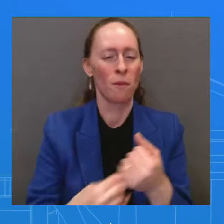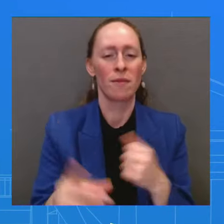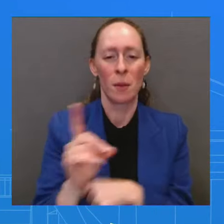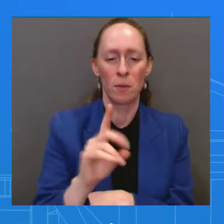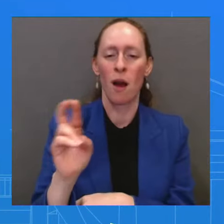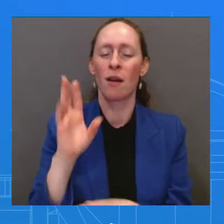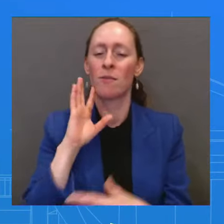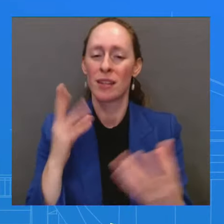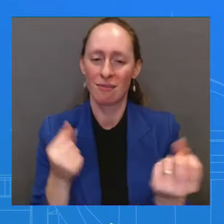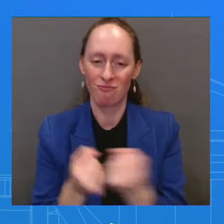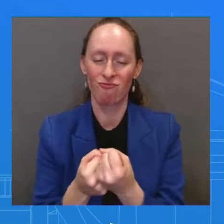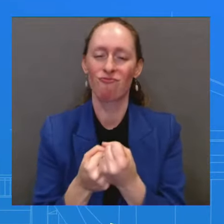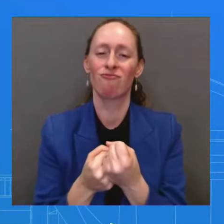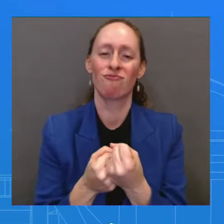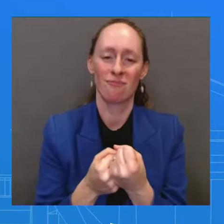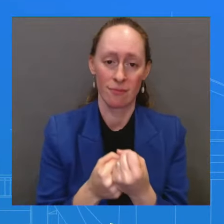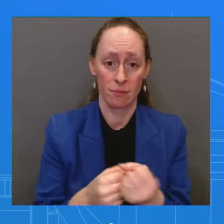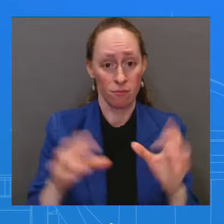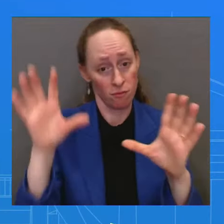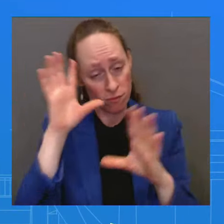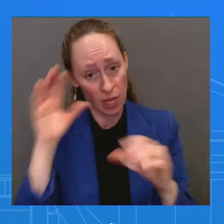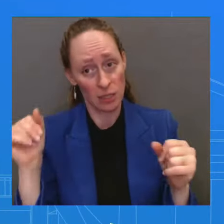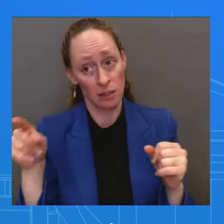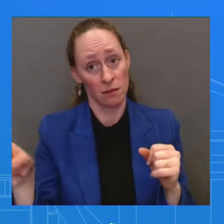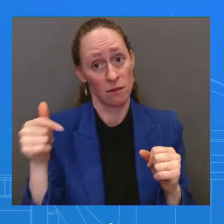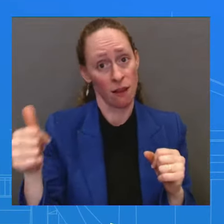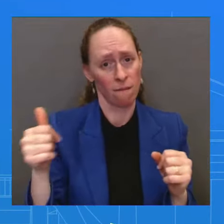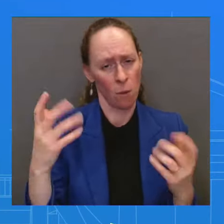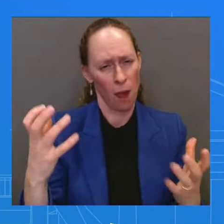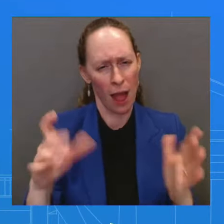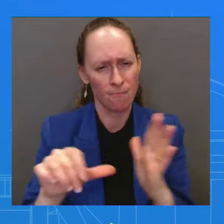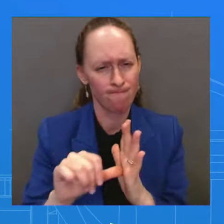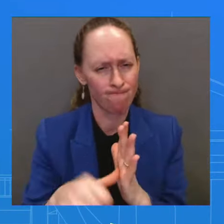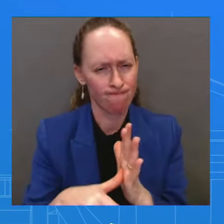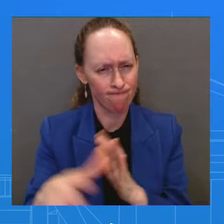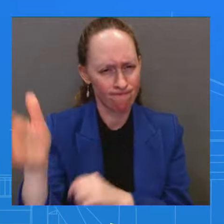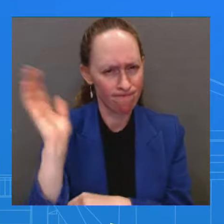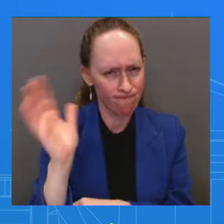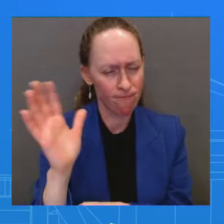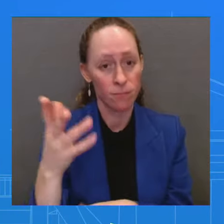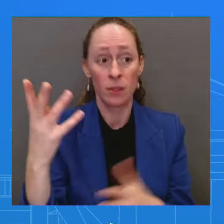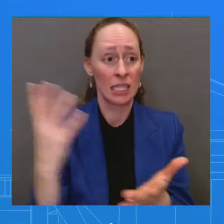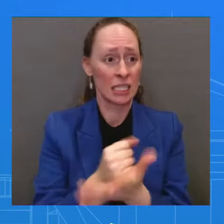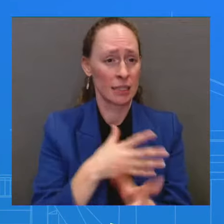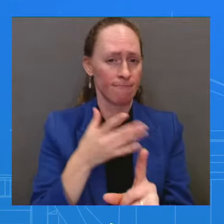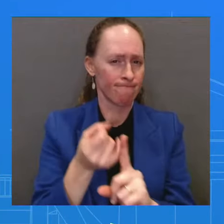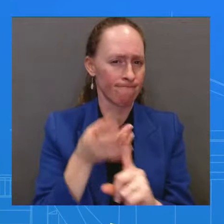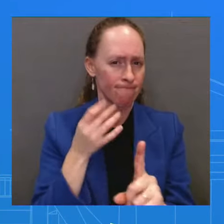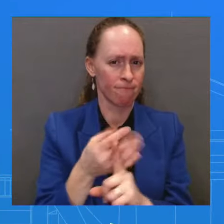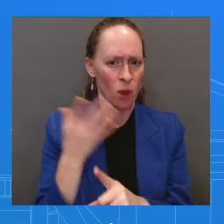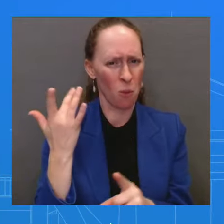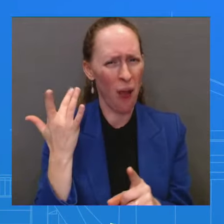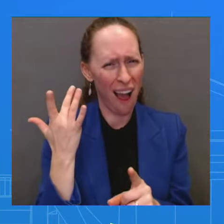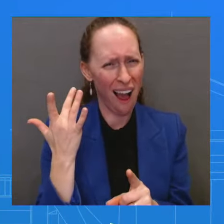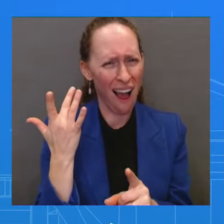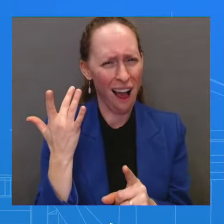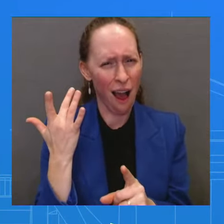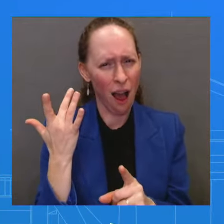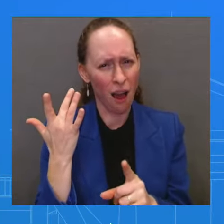and talk through the importance of -- of supporting Ukraine, that's what he wants to do. It's not the first time. He's done it multiple times,